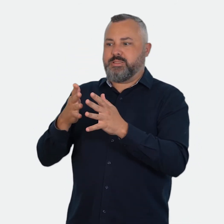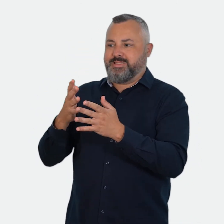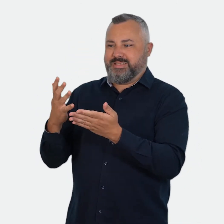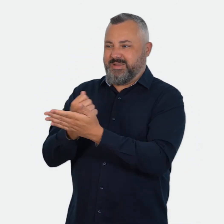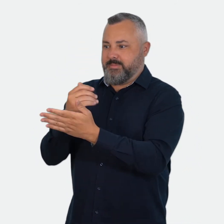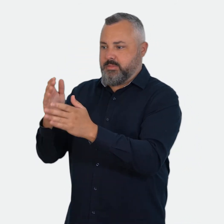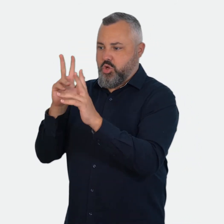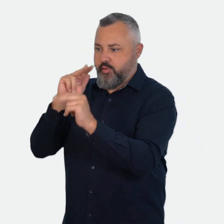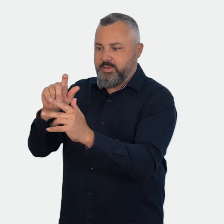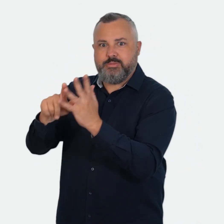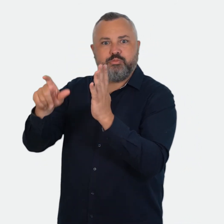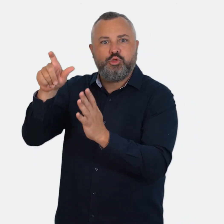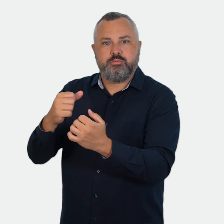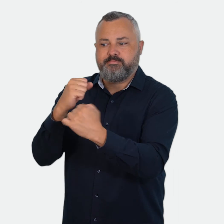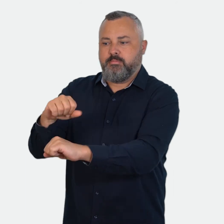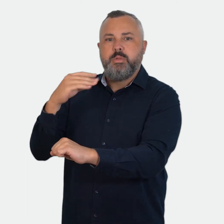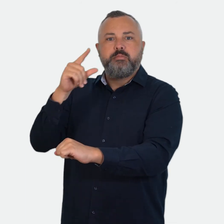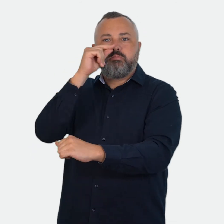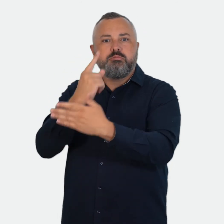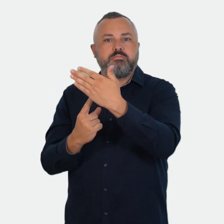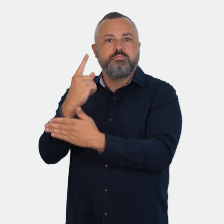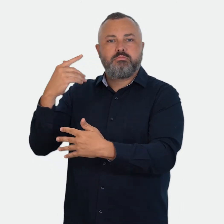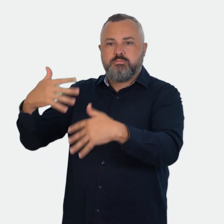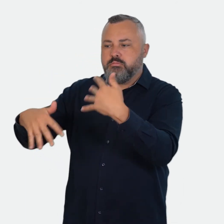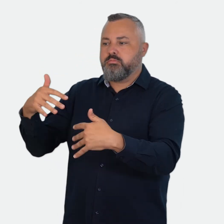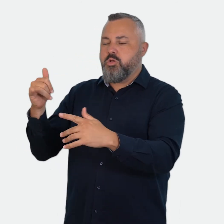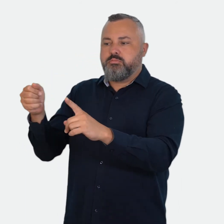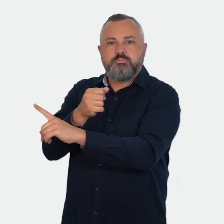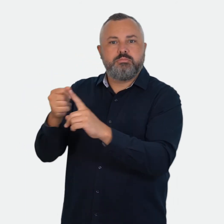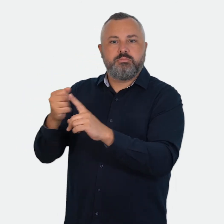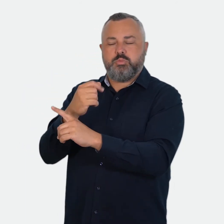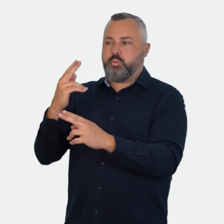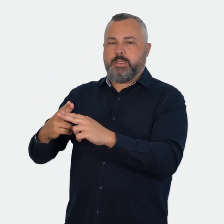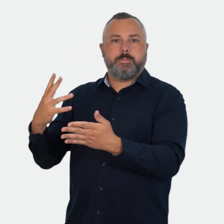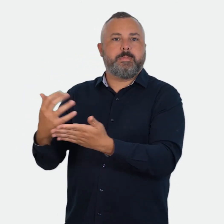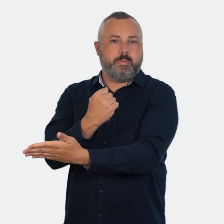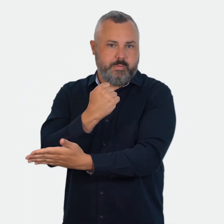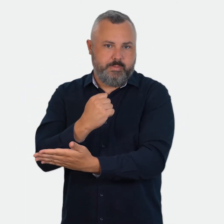so we can better prevent and protect people with disability from harm.